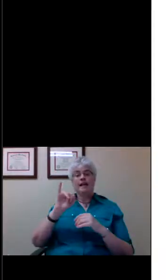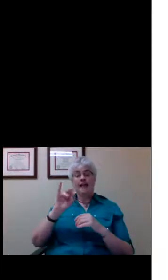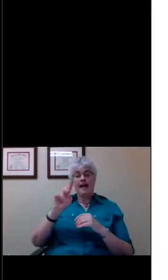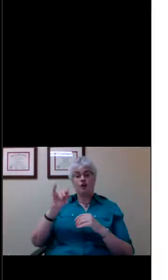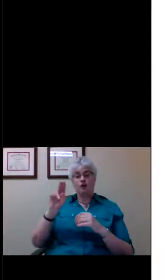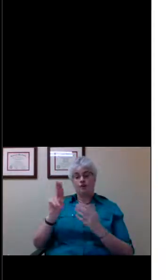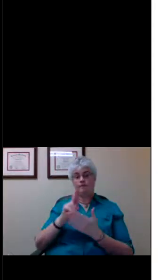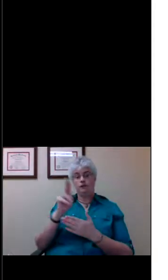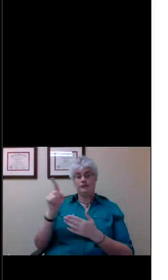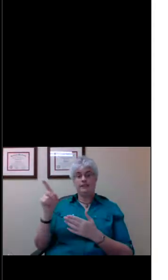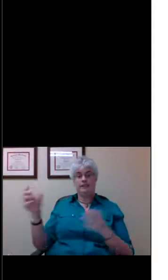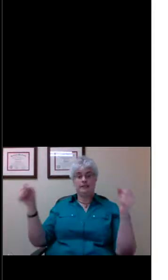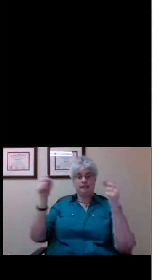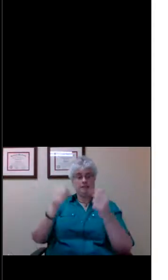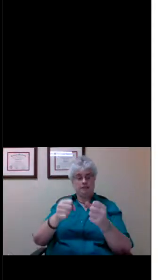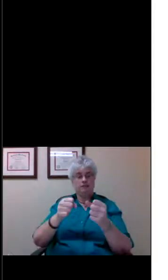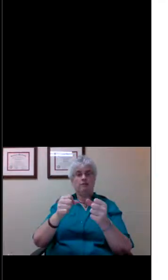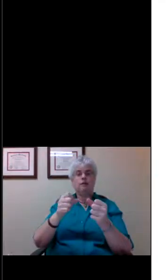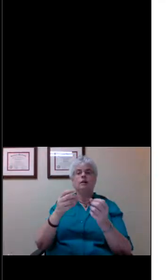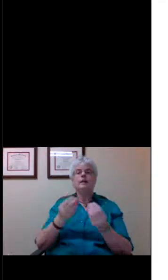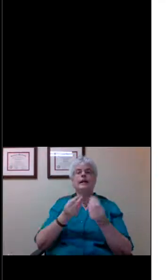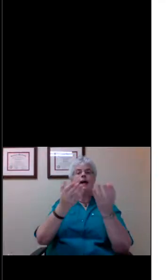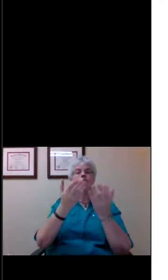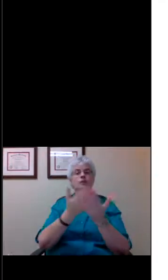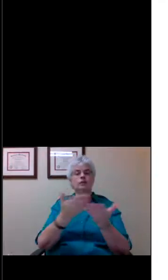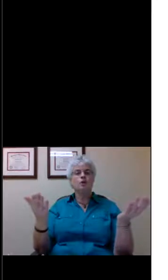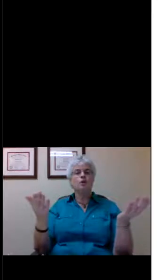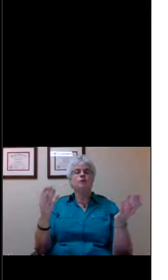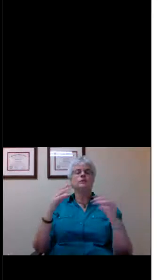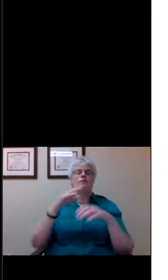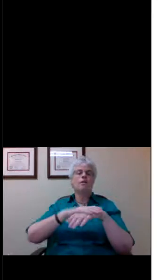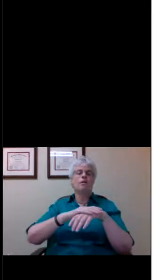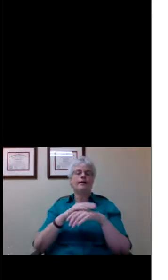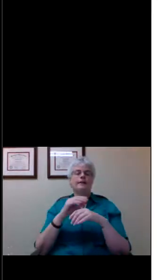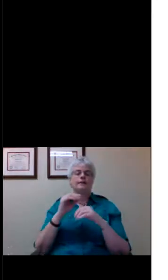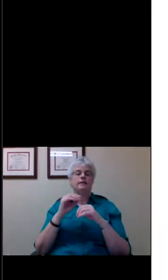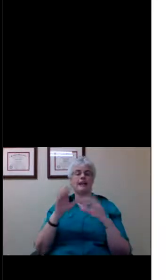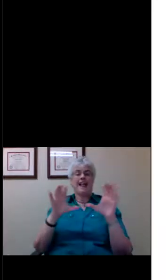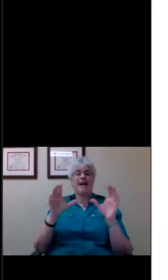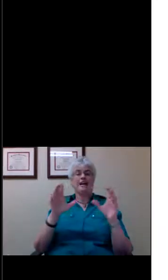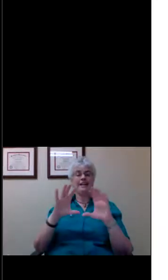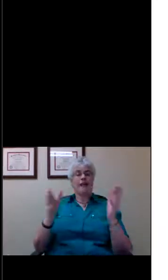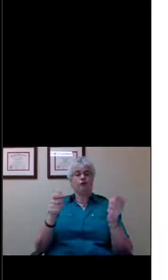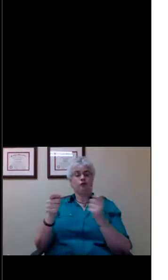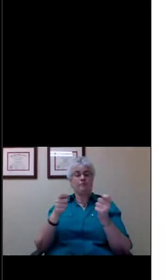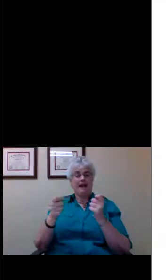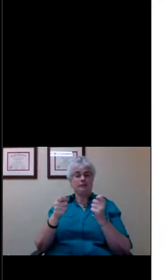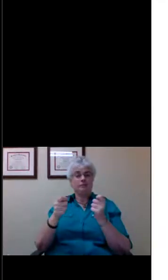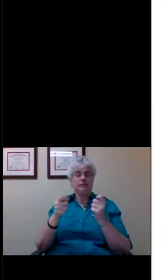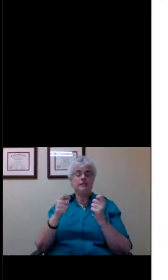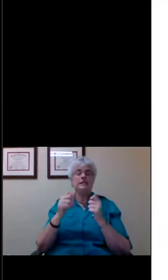group and Indiana University was also there to give us resources on classroom